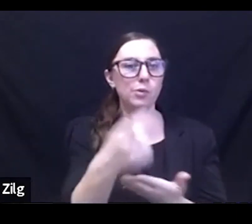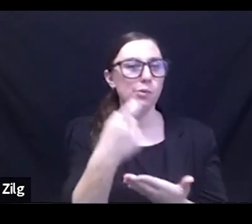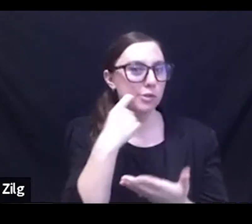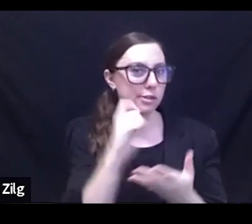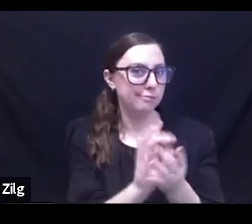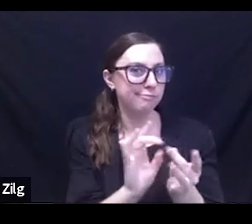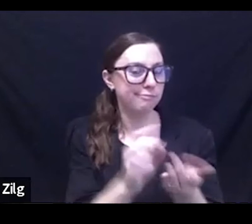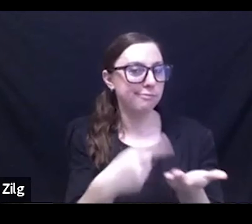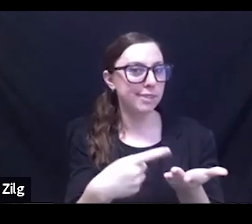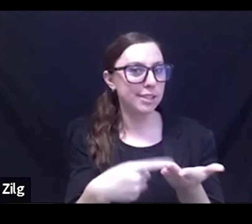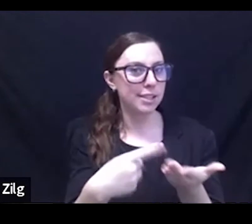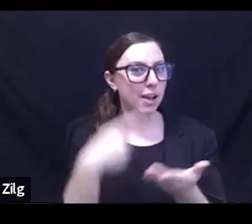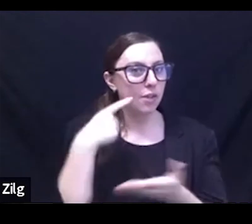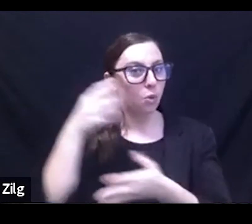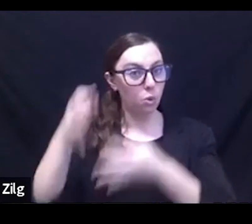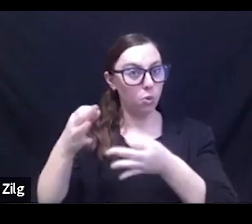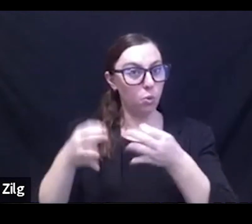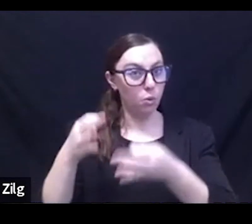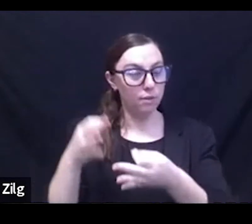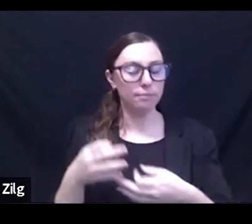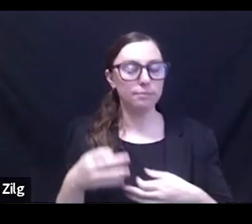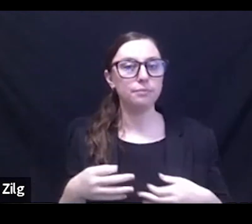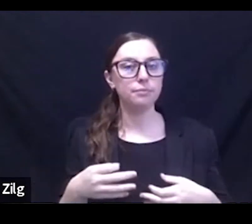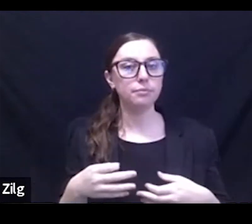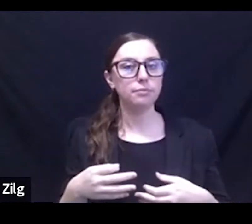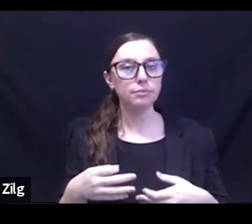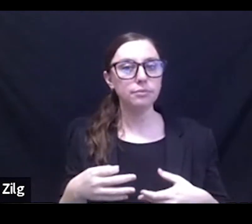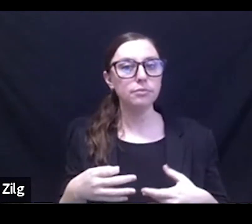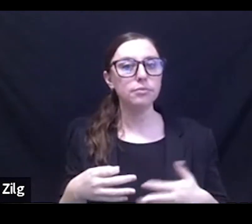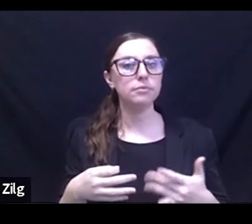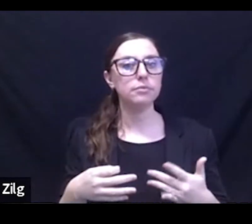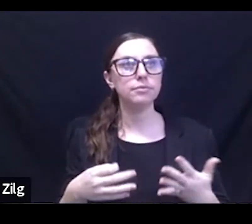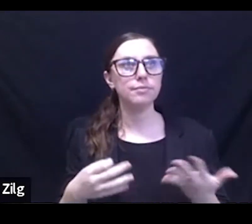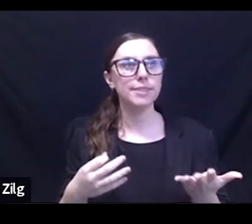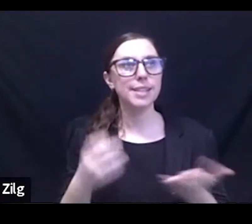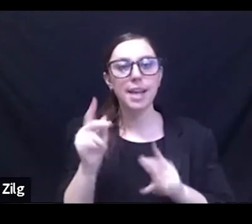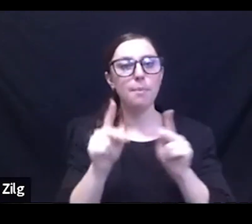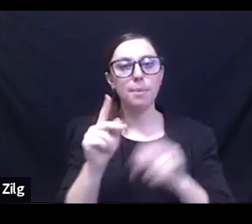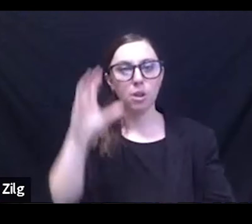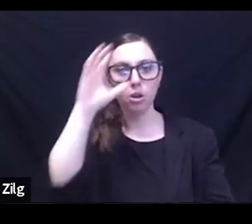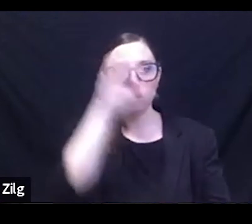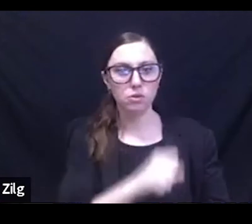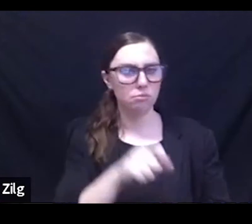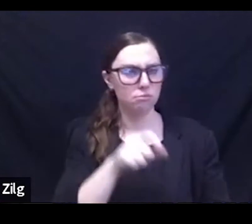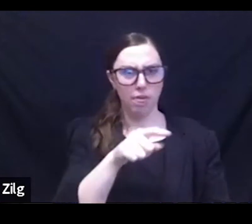in terms of court cases, that there is an assumption this person isn't coming in